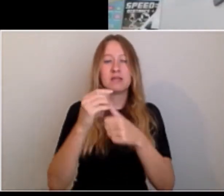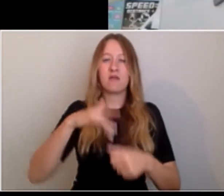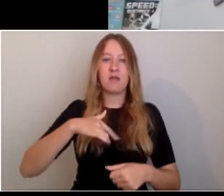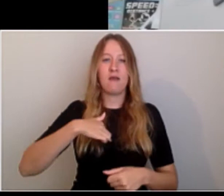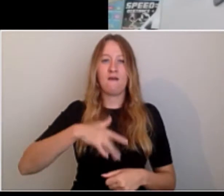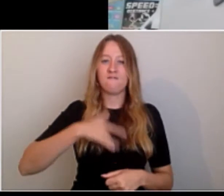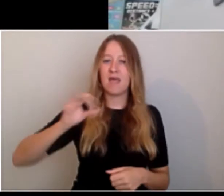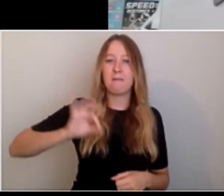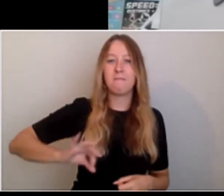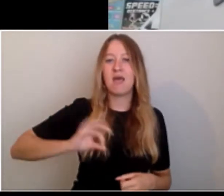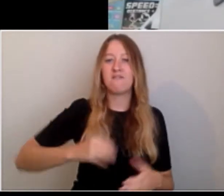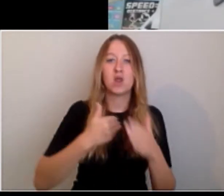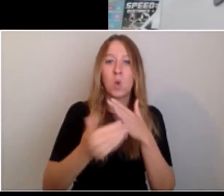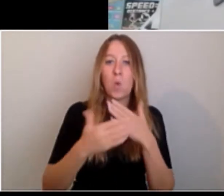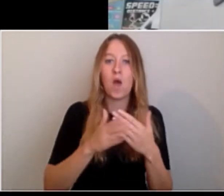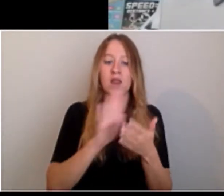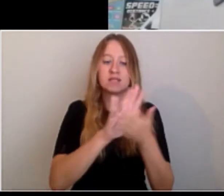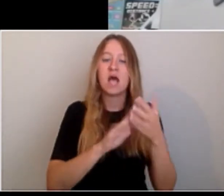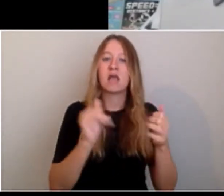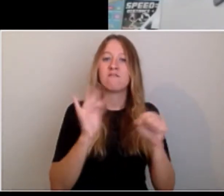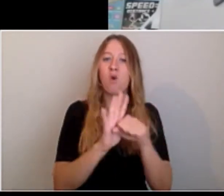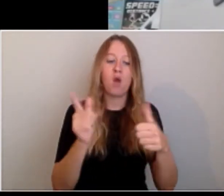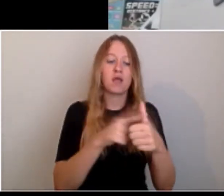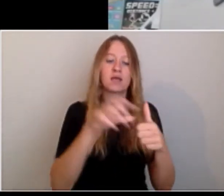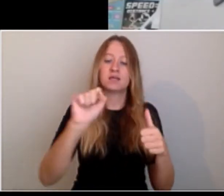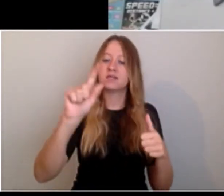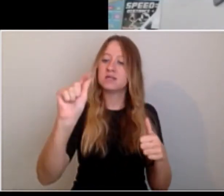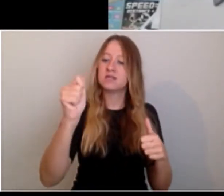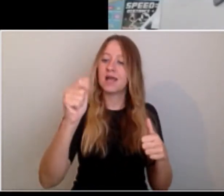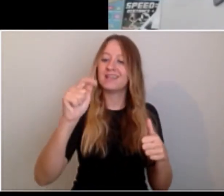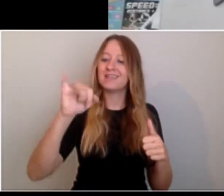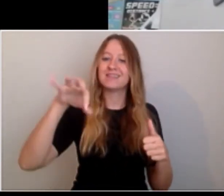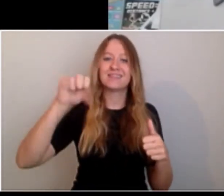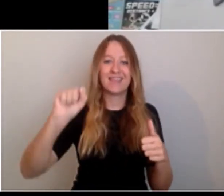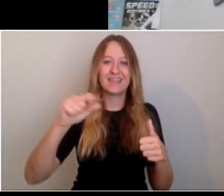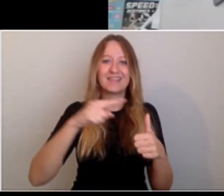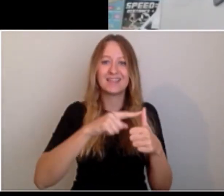very helpful and beneficial is the signs for statistics, and